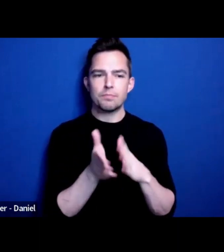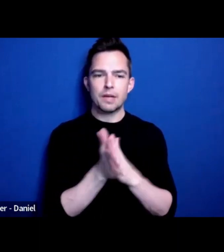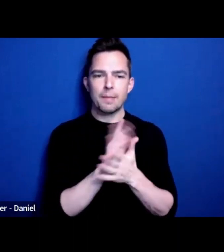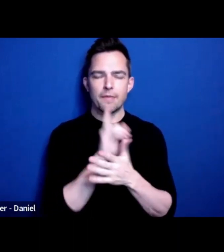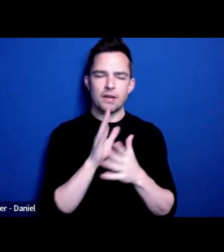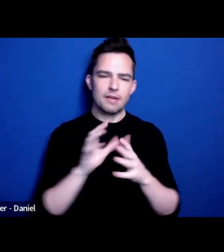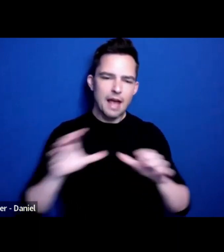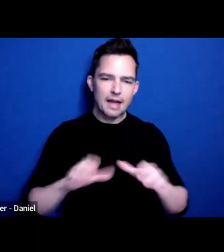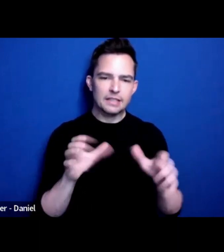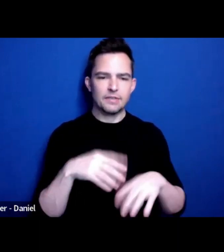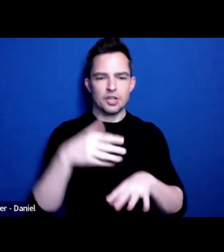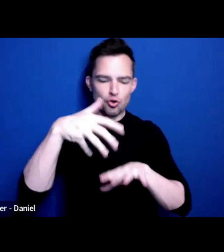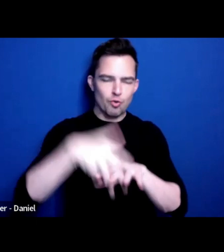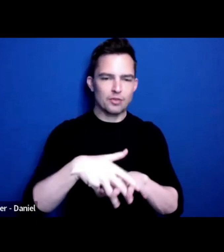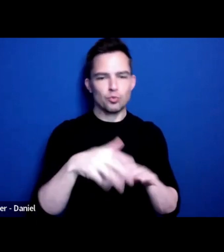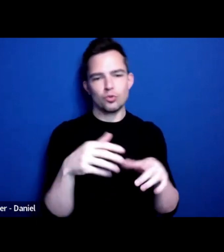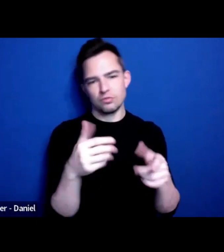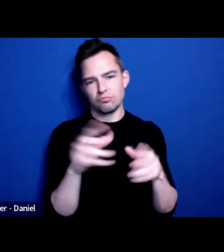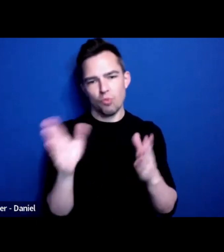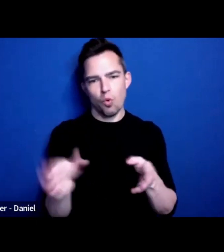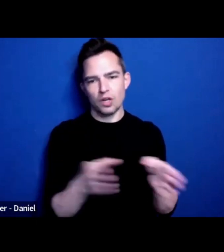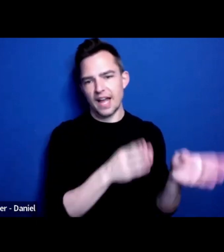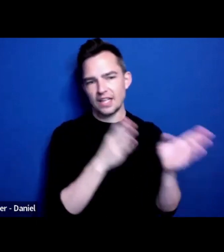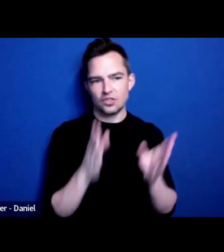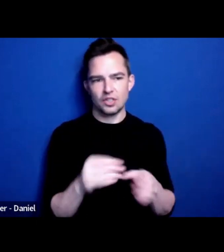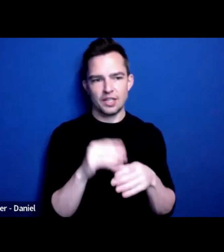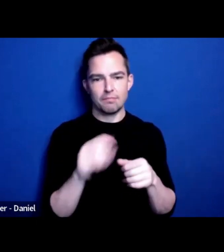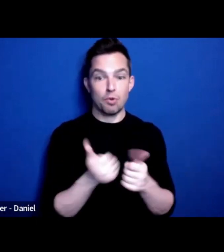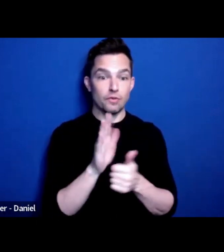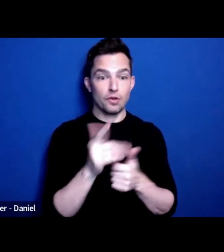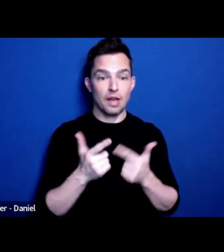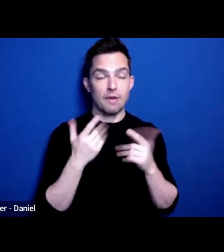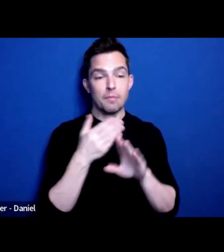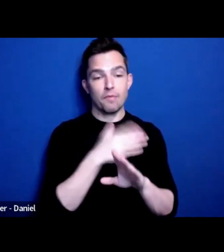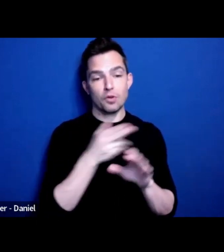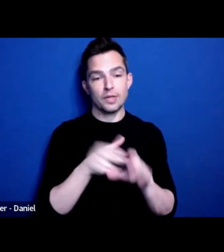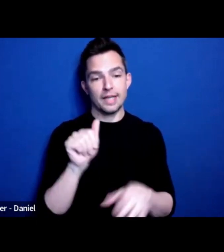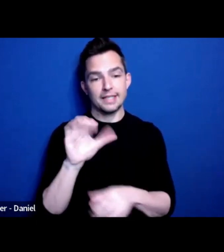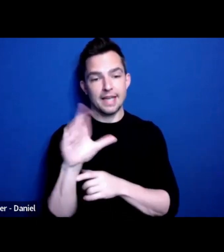organizer most of her life. In addition, before joining an ACL, Miss Jacobs served as the